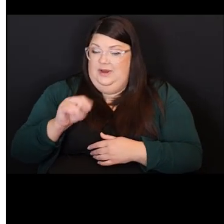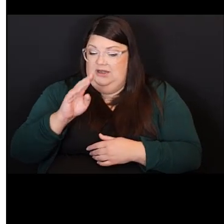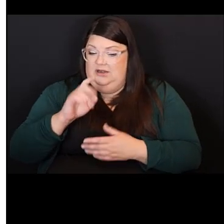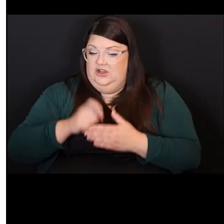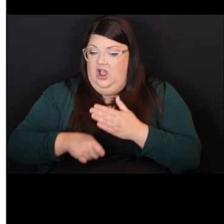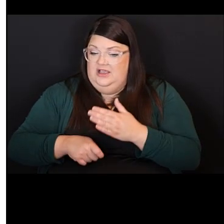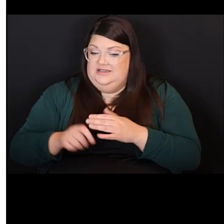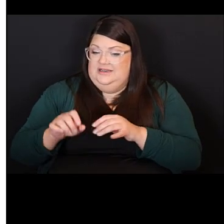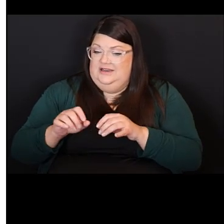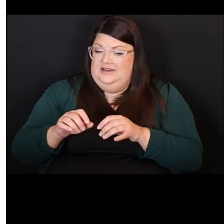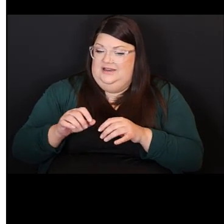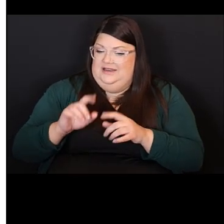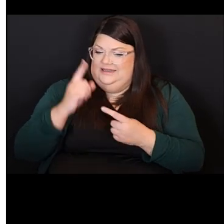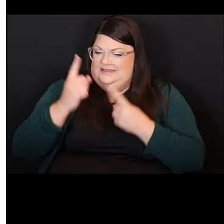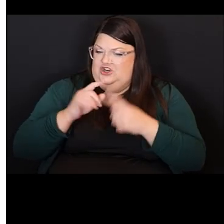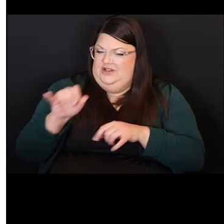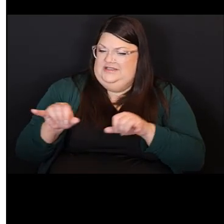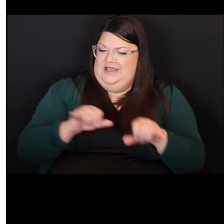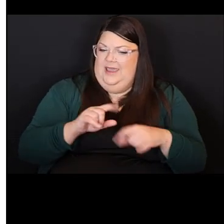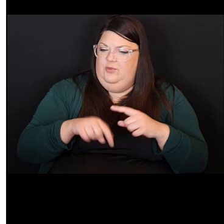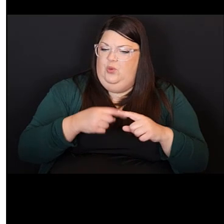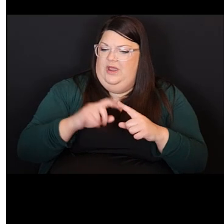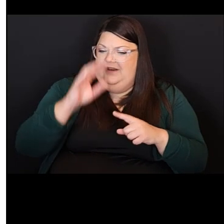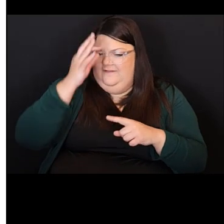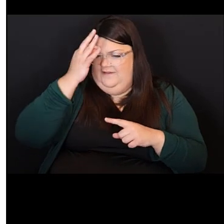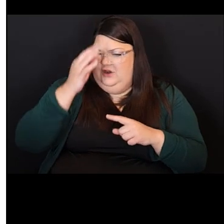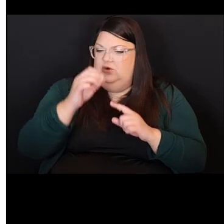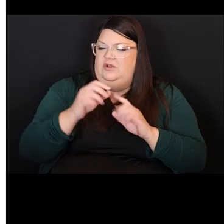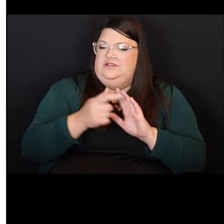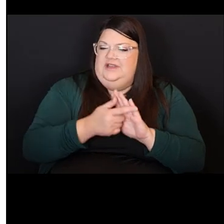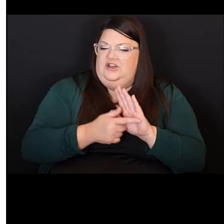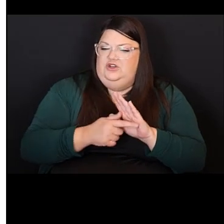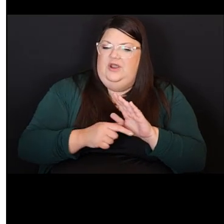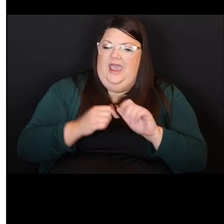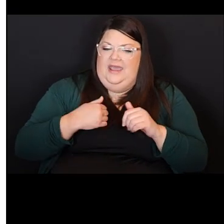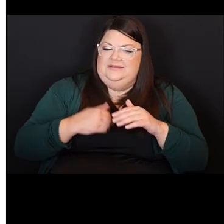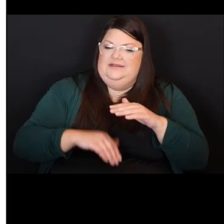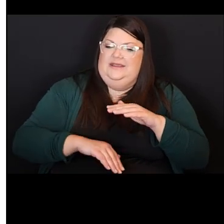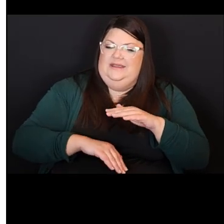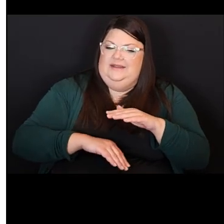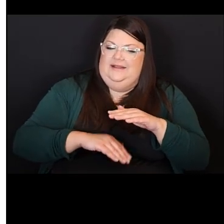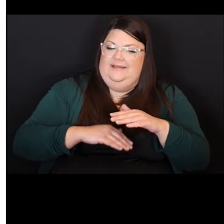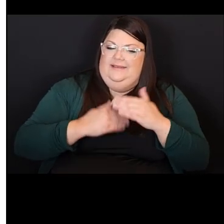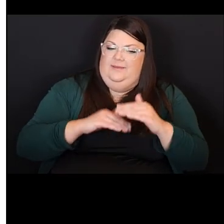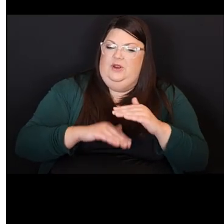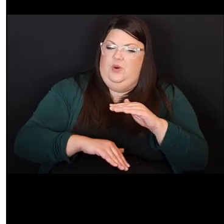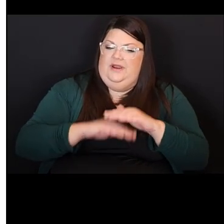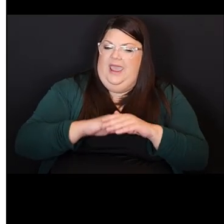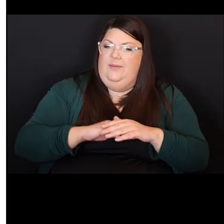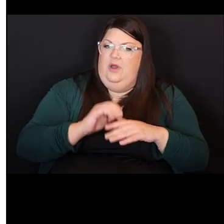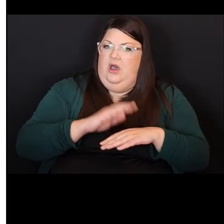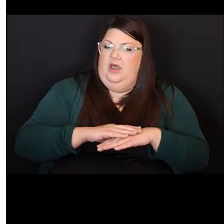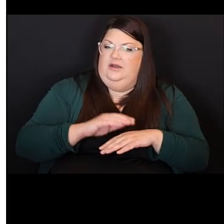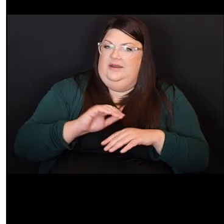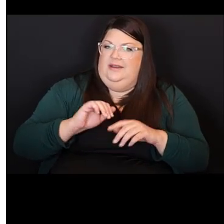when a federal statute places a limit or a cap on administrative costs? Link is made available for